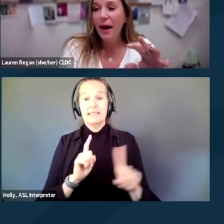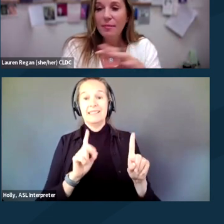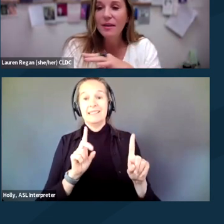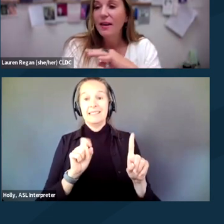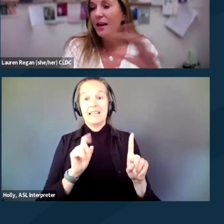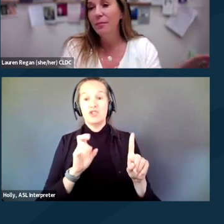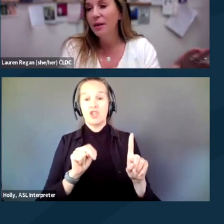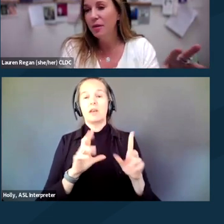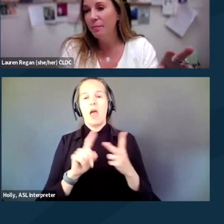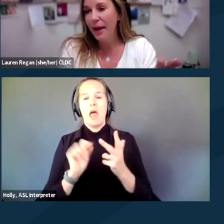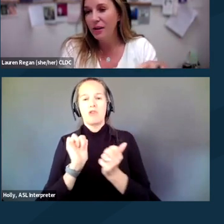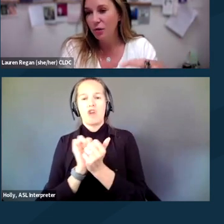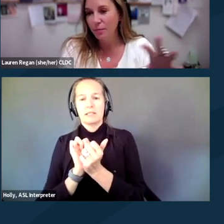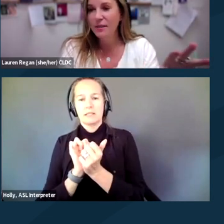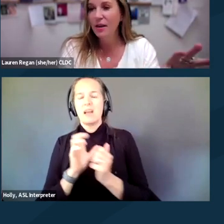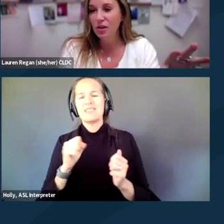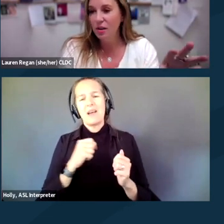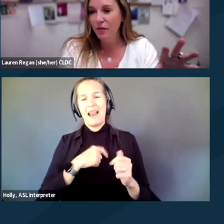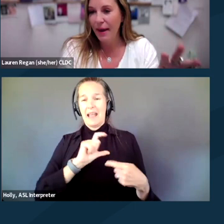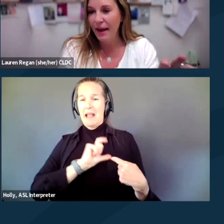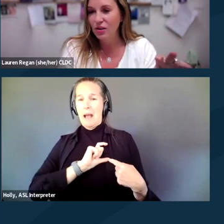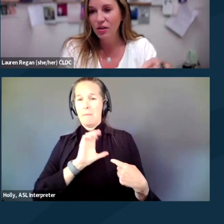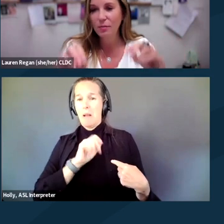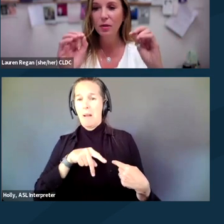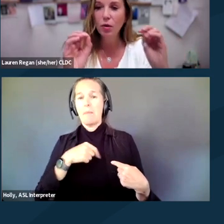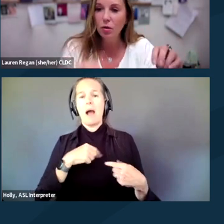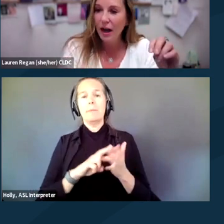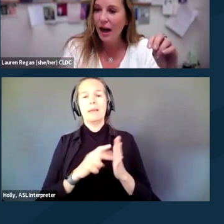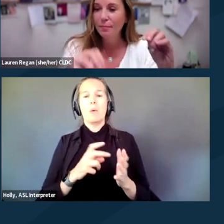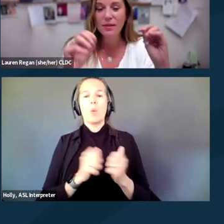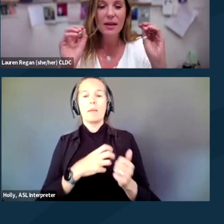I mean anybody with a badge or the potential of a badge. You could be local cops,